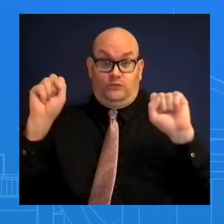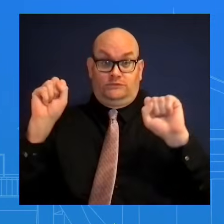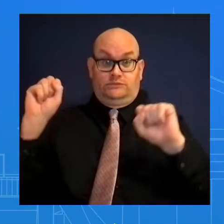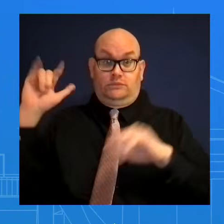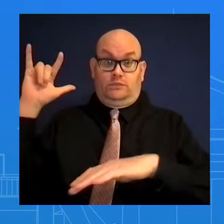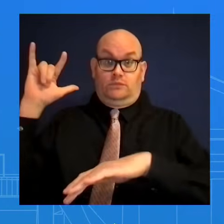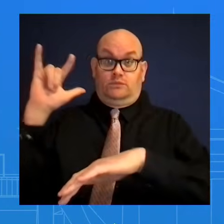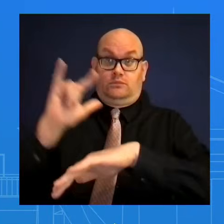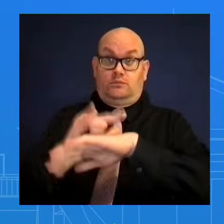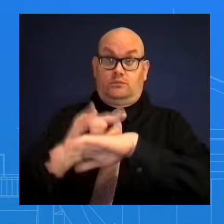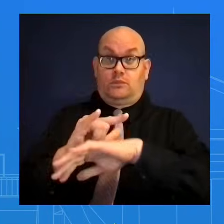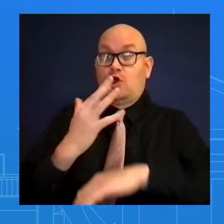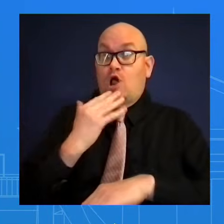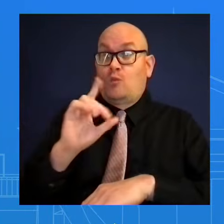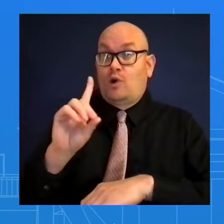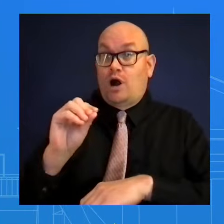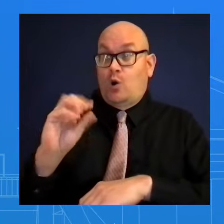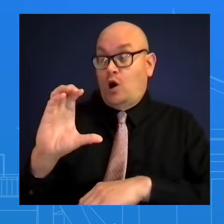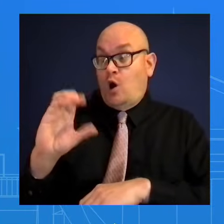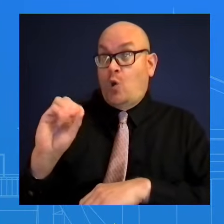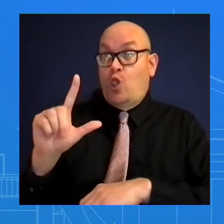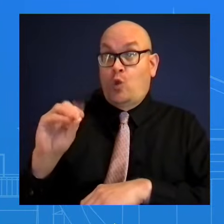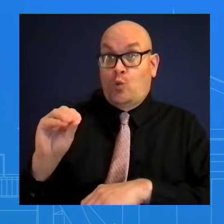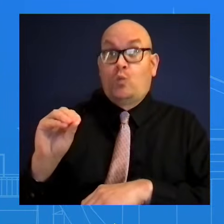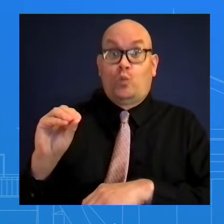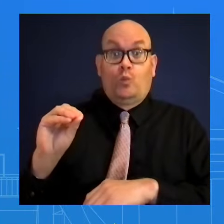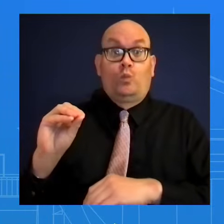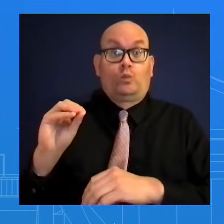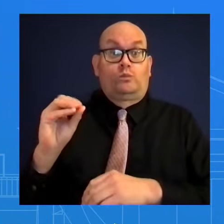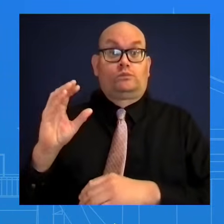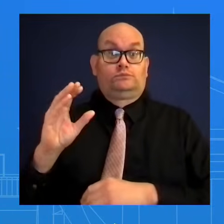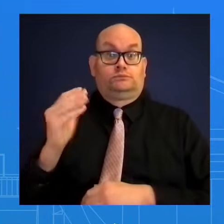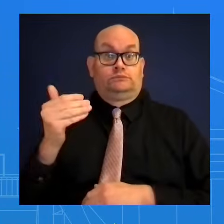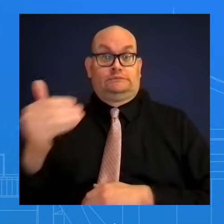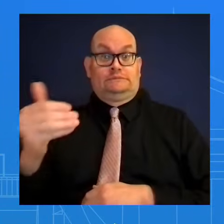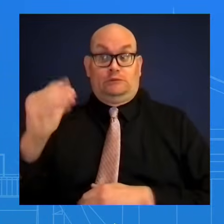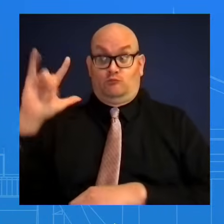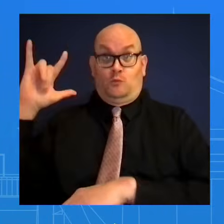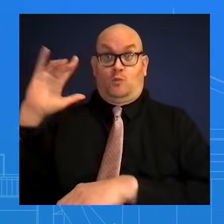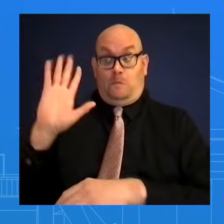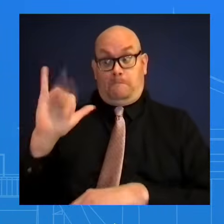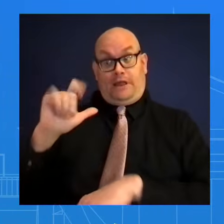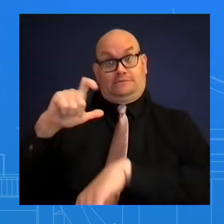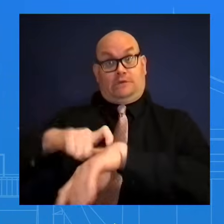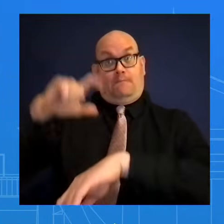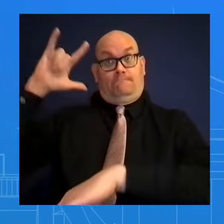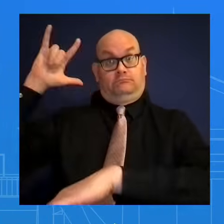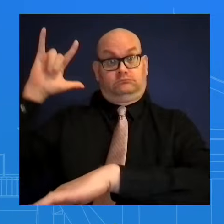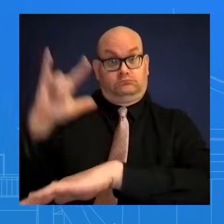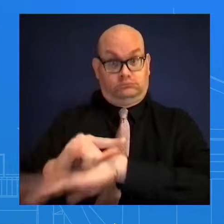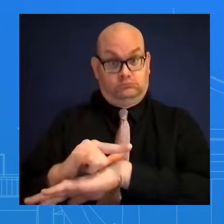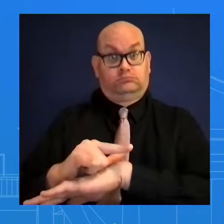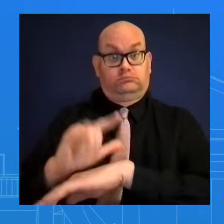Will we hear from him tonight? Will he have a war room set up when he lands in case the vote hasn't passed? I know you all have said you're going to be